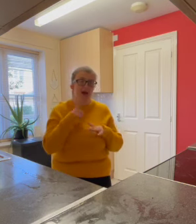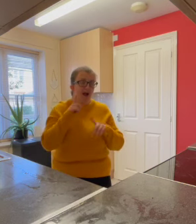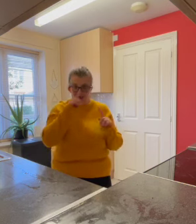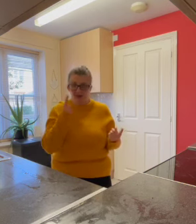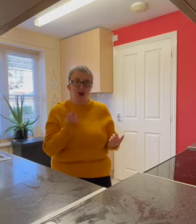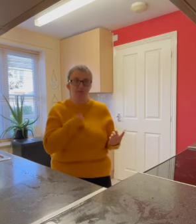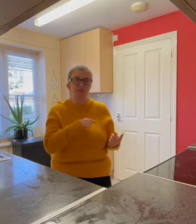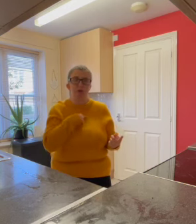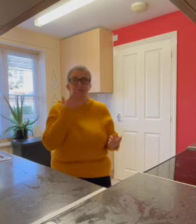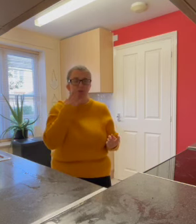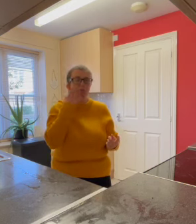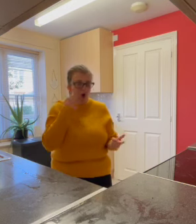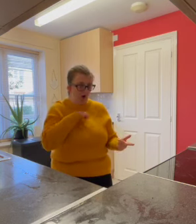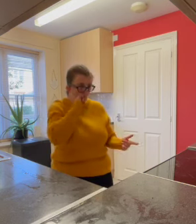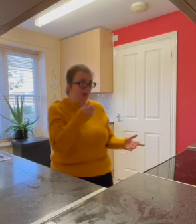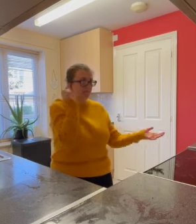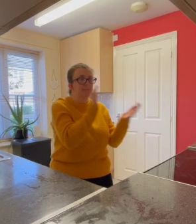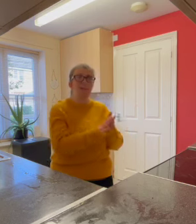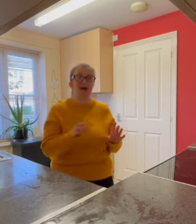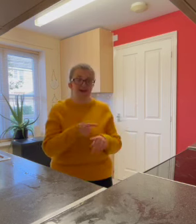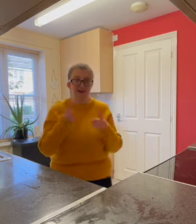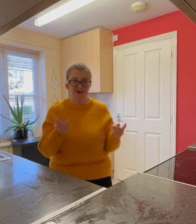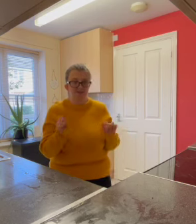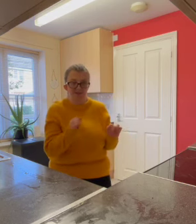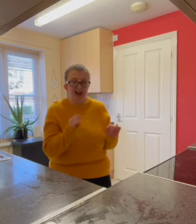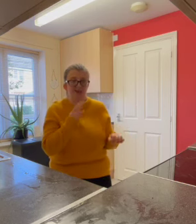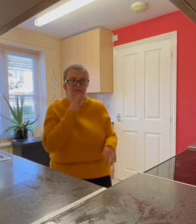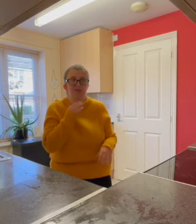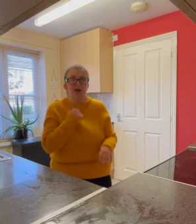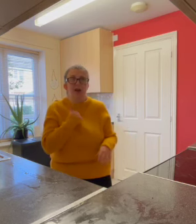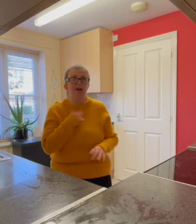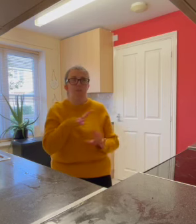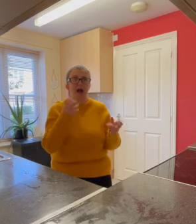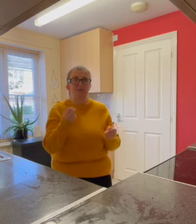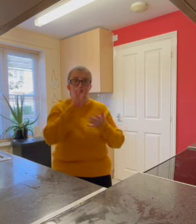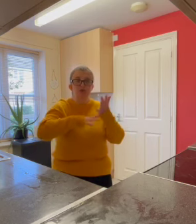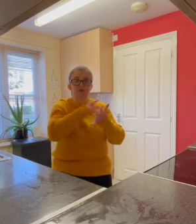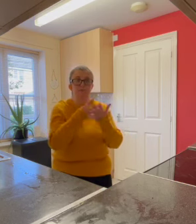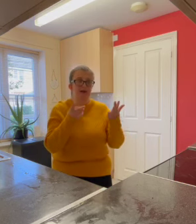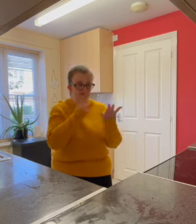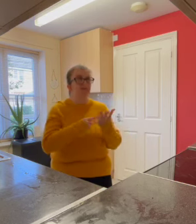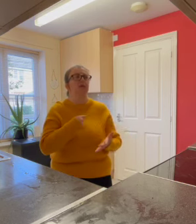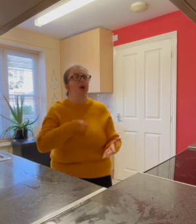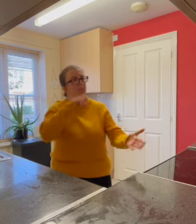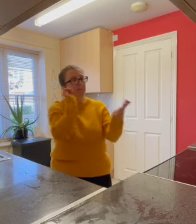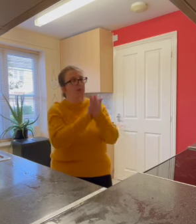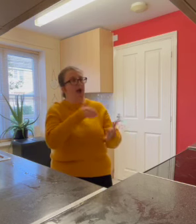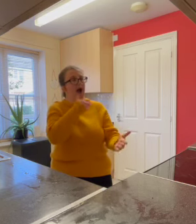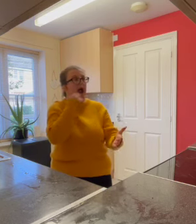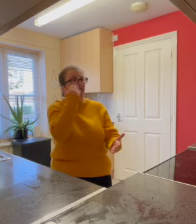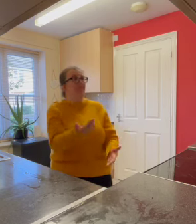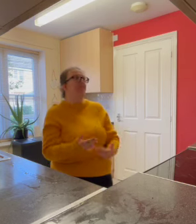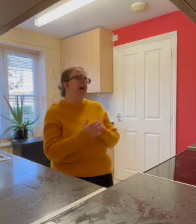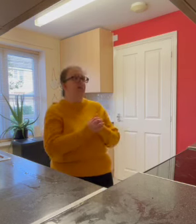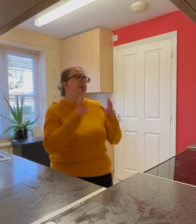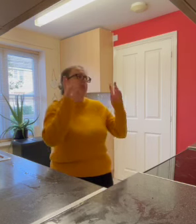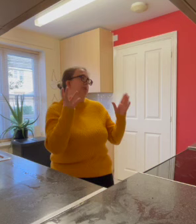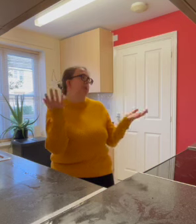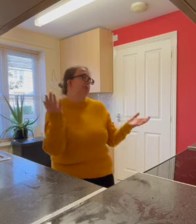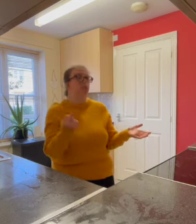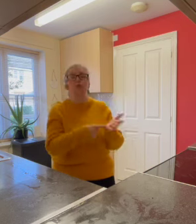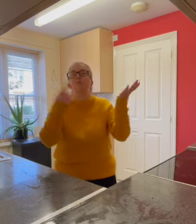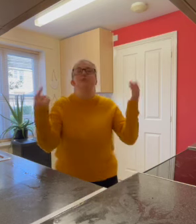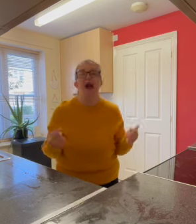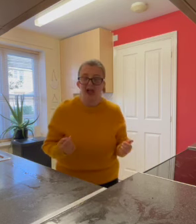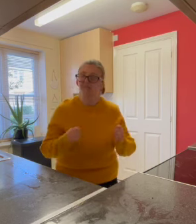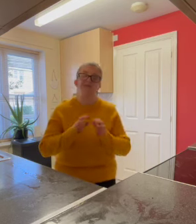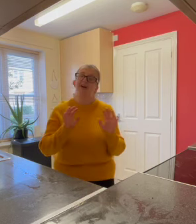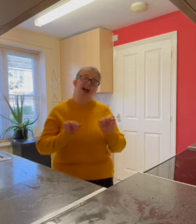I can't promise when I will be posting as I haven't set up schedule yet. "Like posting every Tuesday"